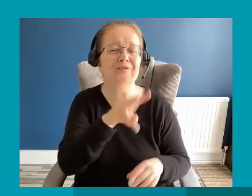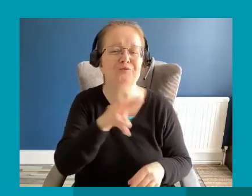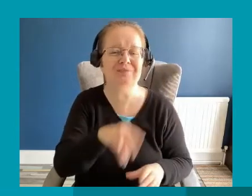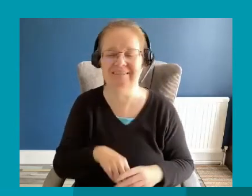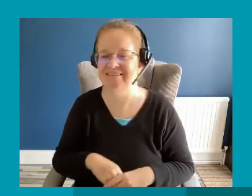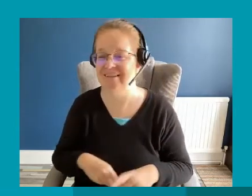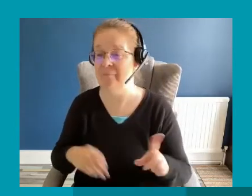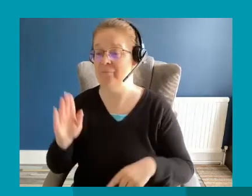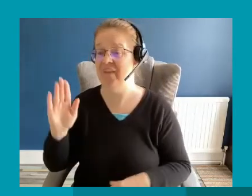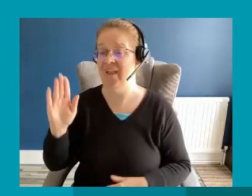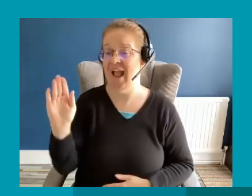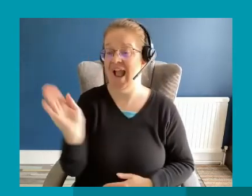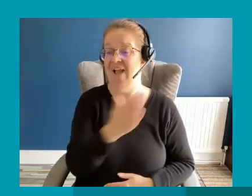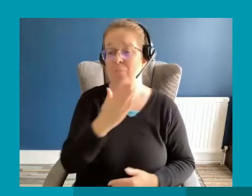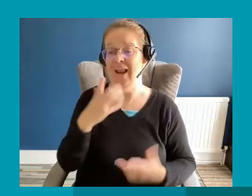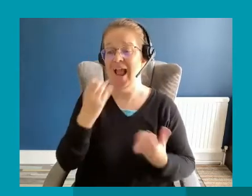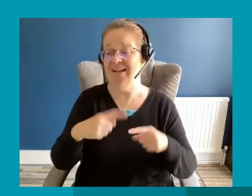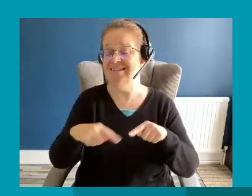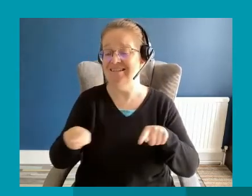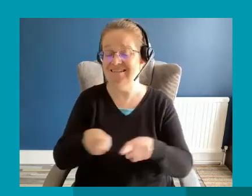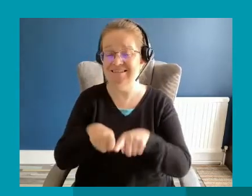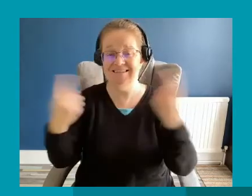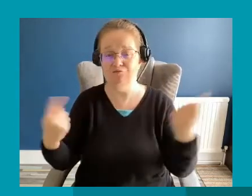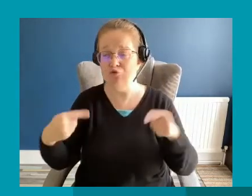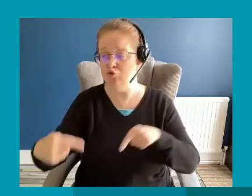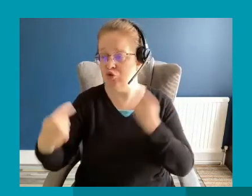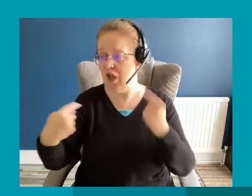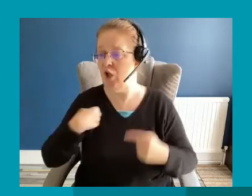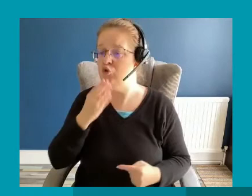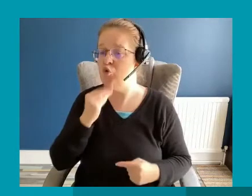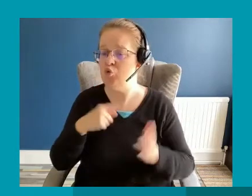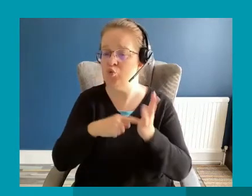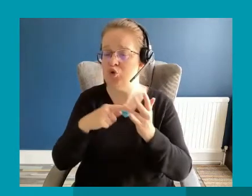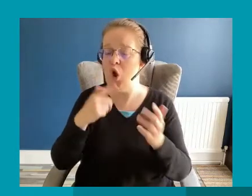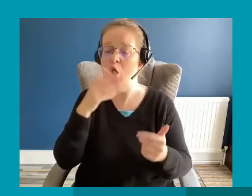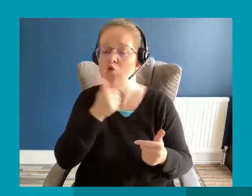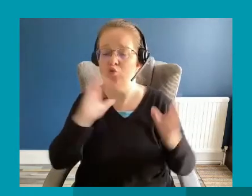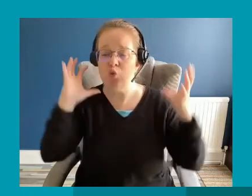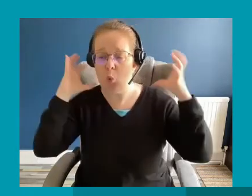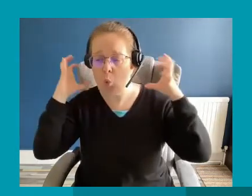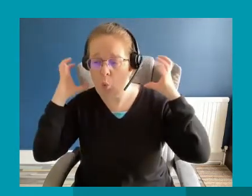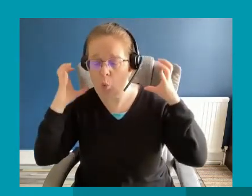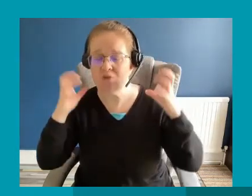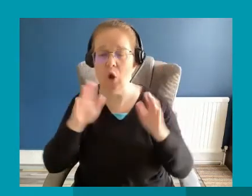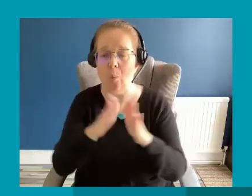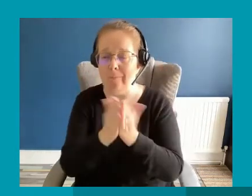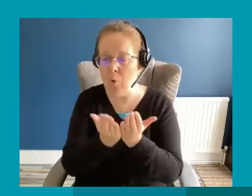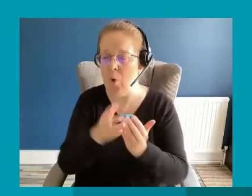Everyone has different challenge,, I made a decision to use tools such as Audiobooks, Dragon software and assisted assistive tech.